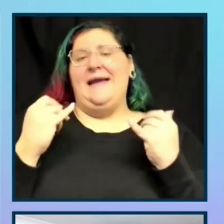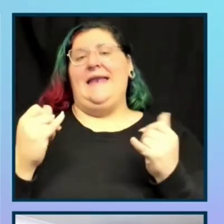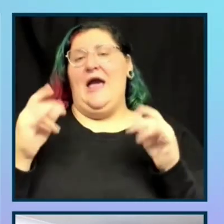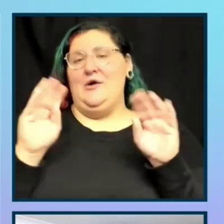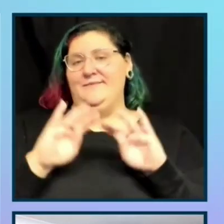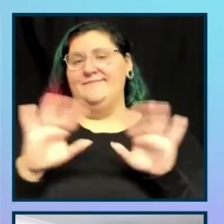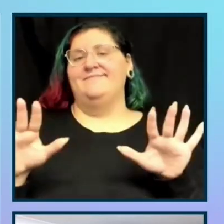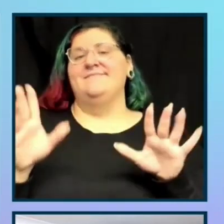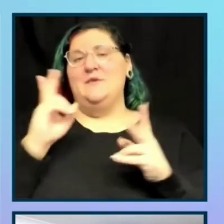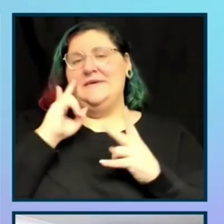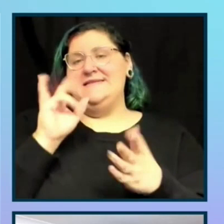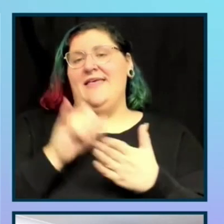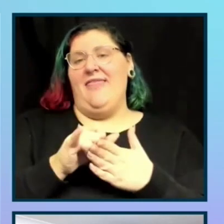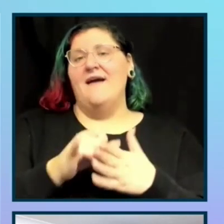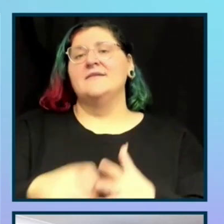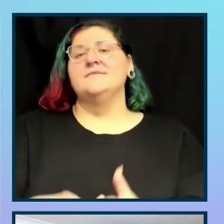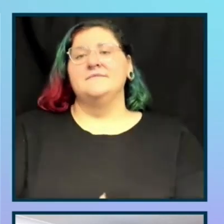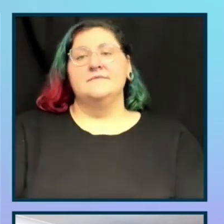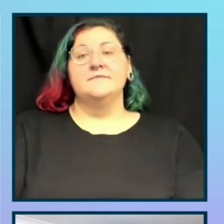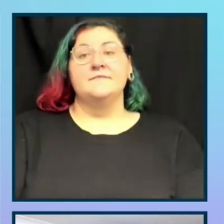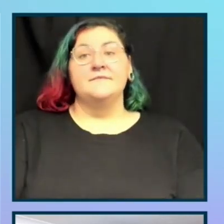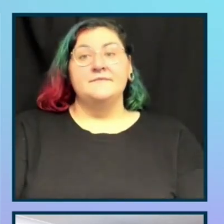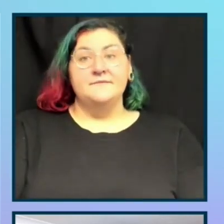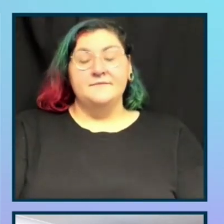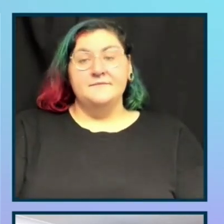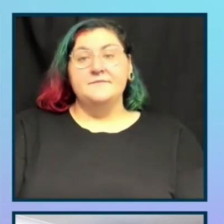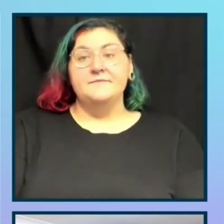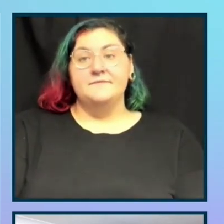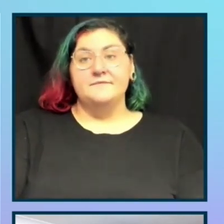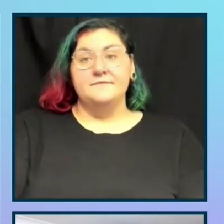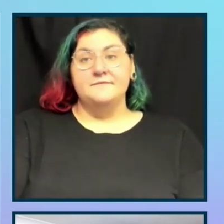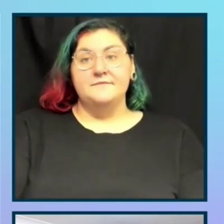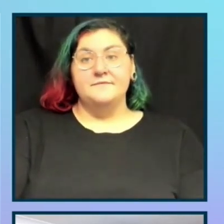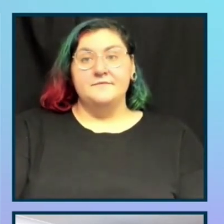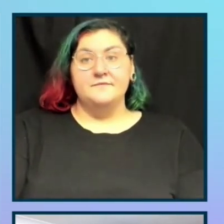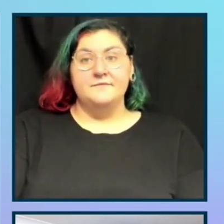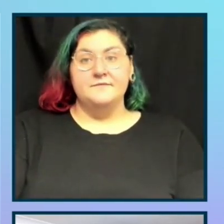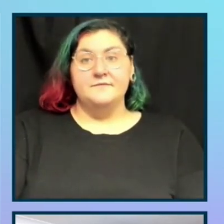who can see it. Yeah, for sighted guests, the links are on screen. If you're not sighted--